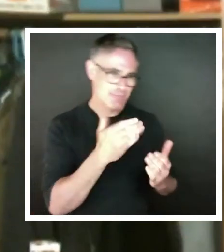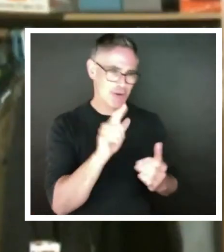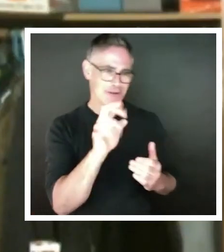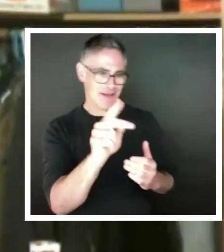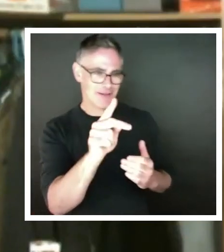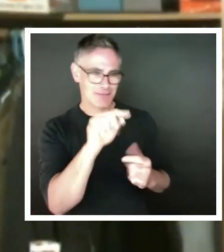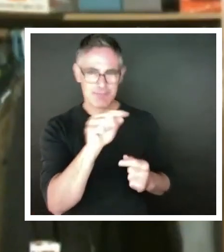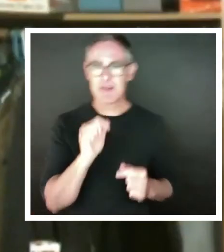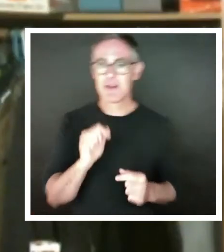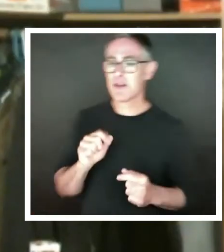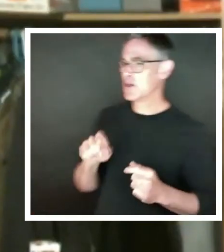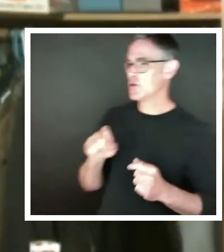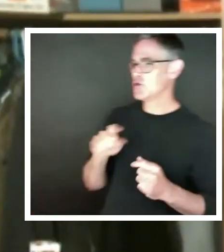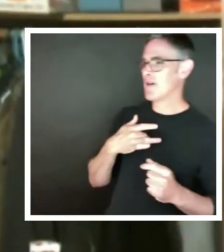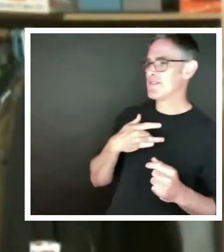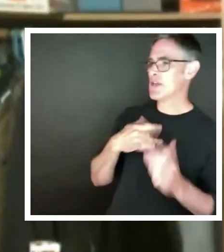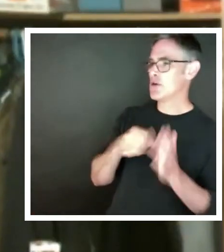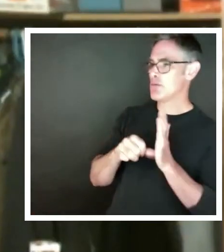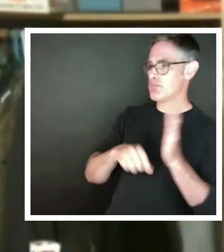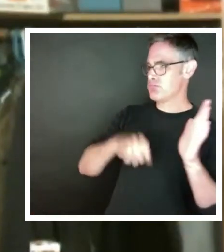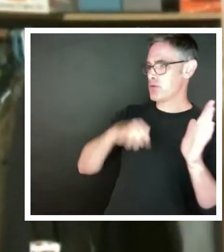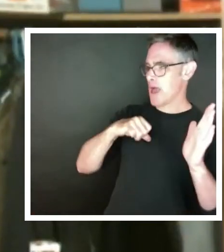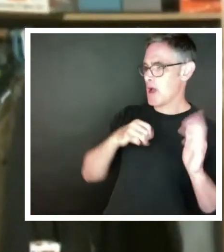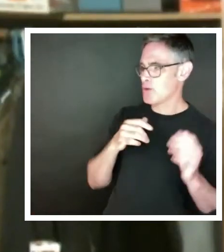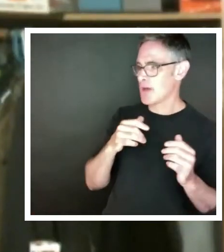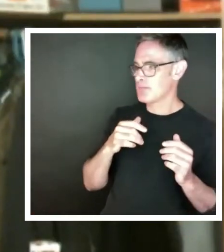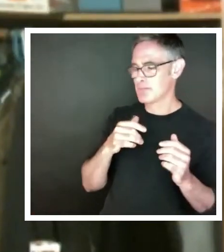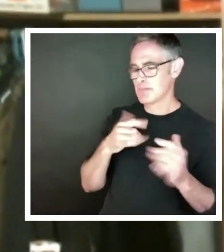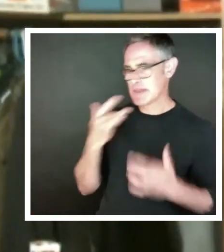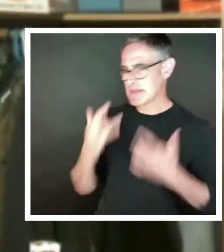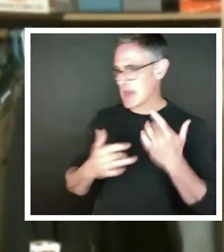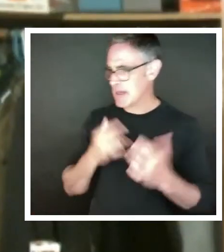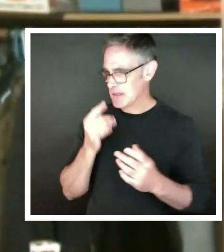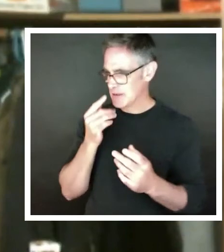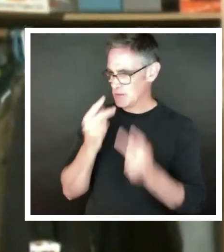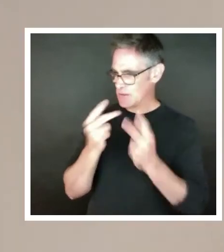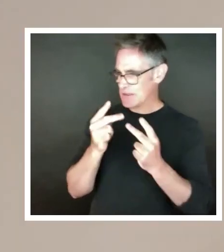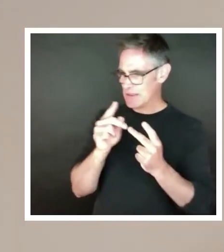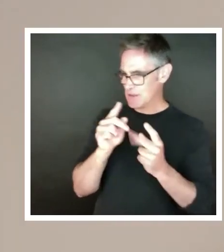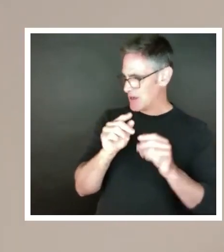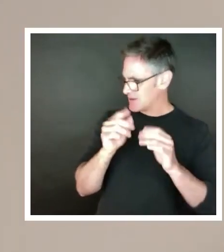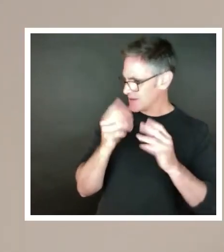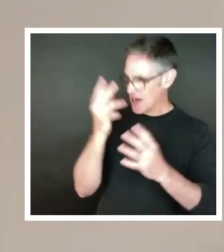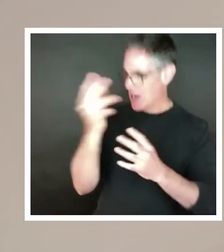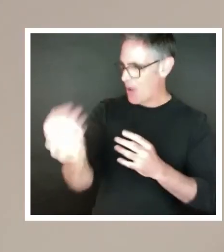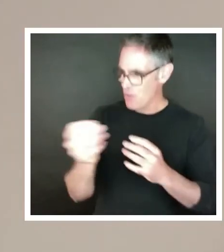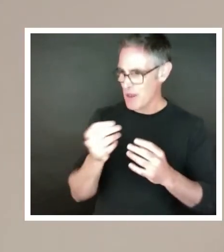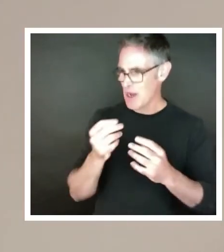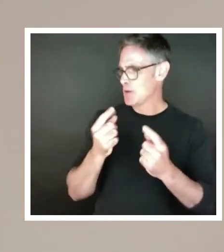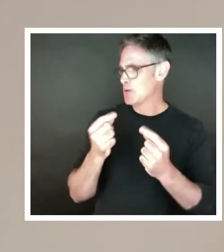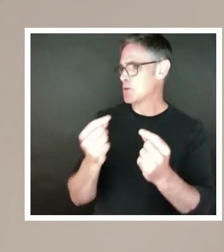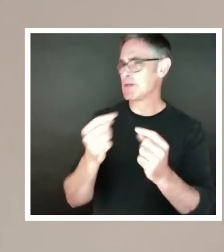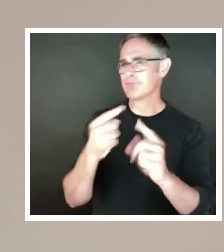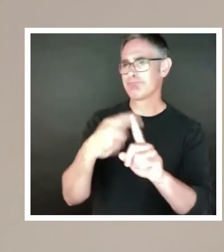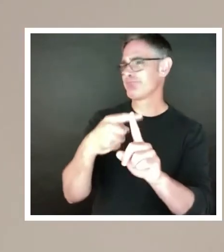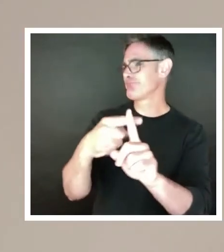And I'm really excited to see you getting out there and doing great things. Wow. Class of 2021,